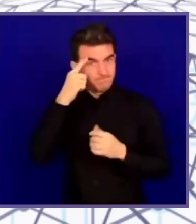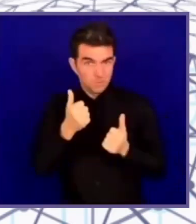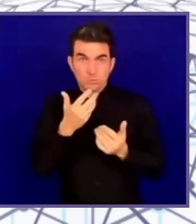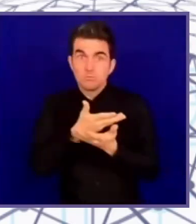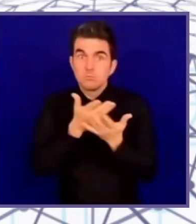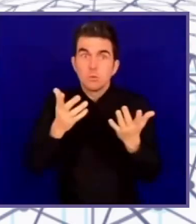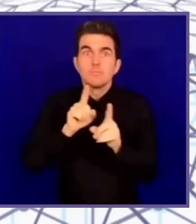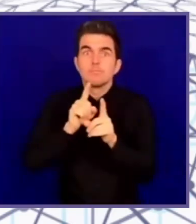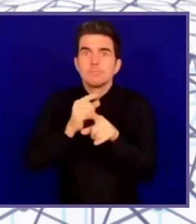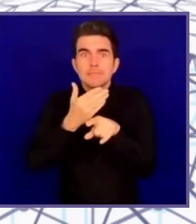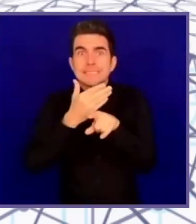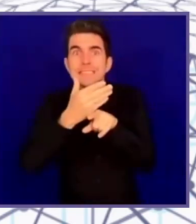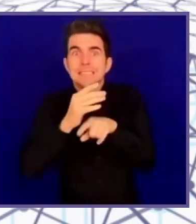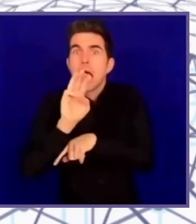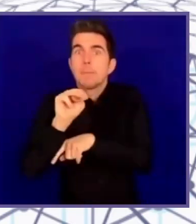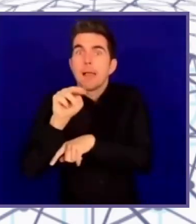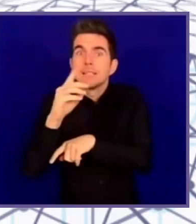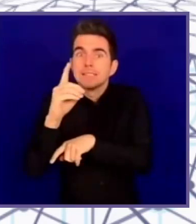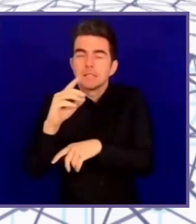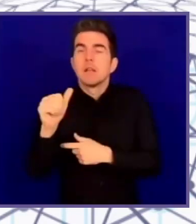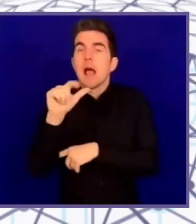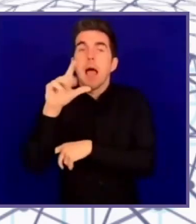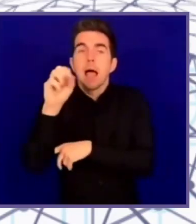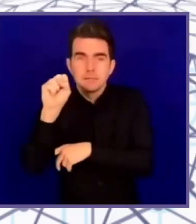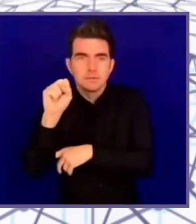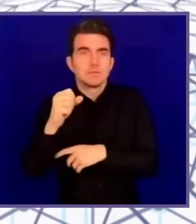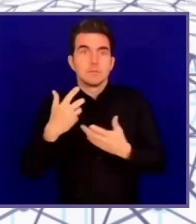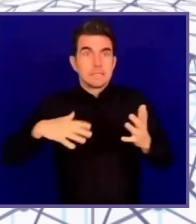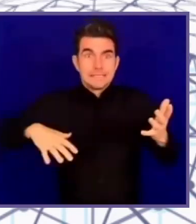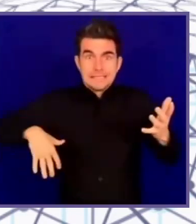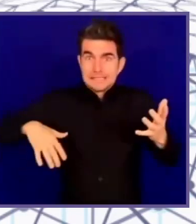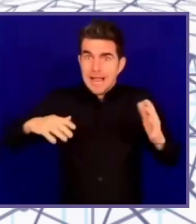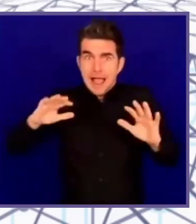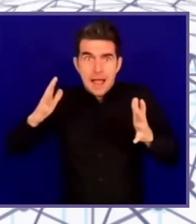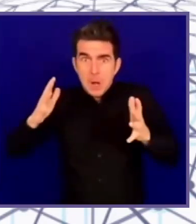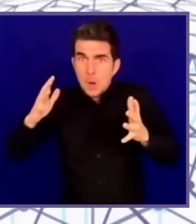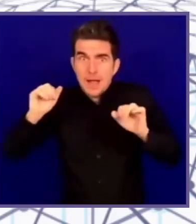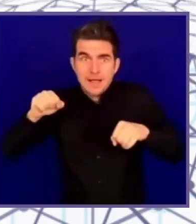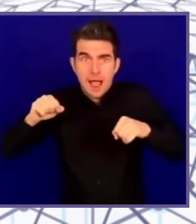one thing. And the second thing is looking at some system where we can bring together academics,